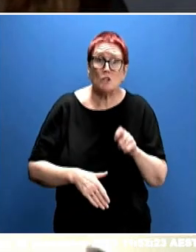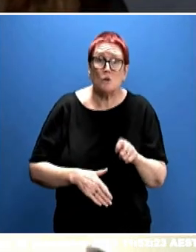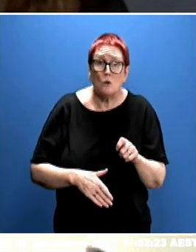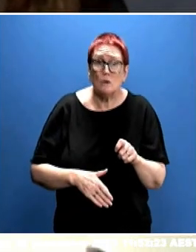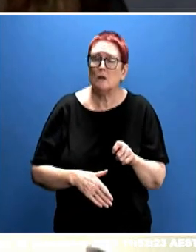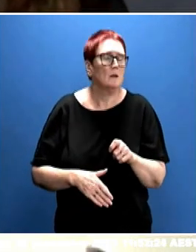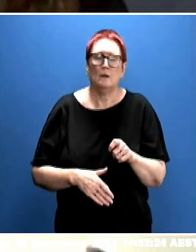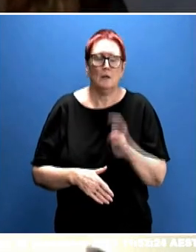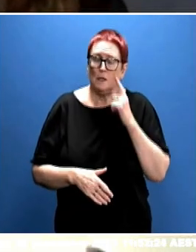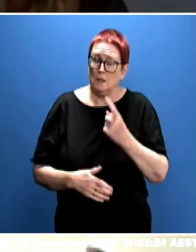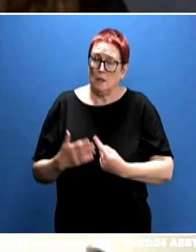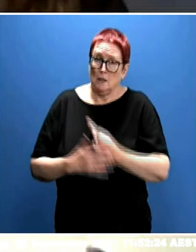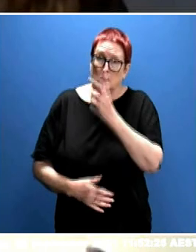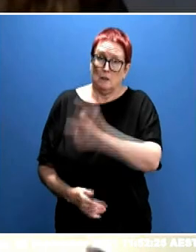this on a very regular basis,